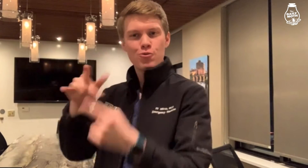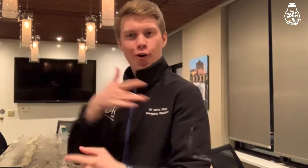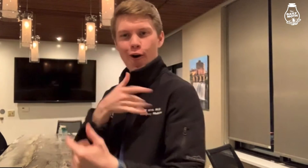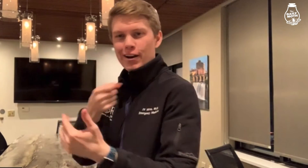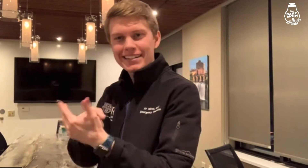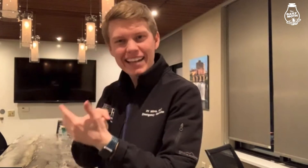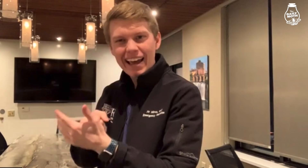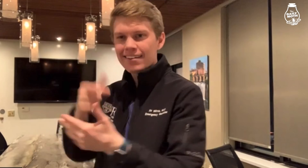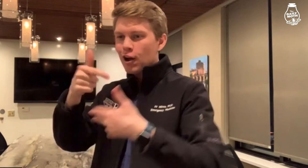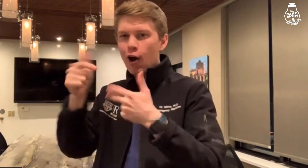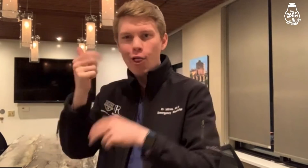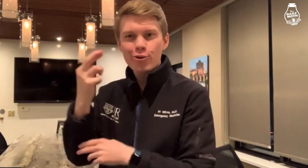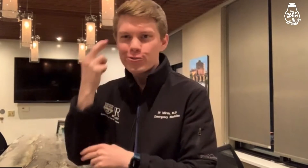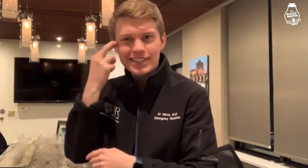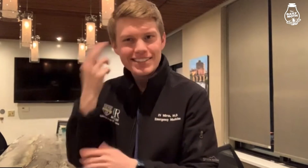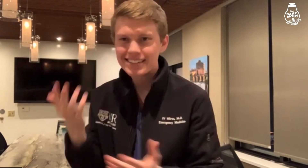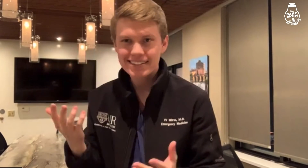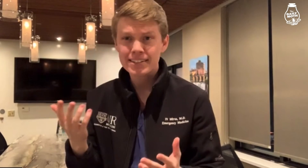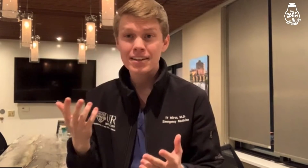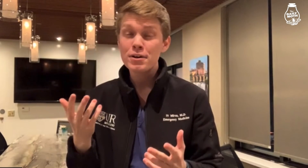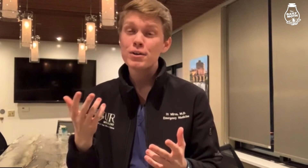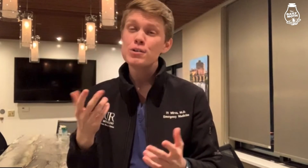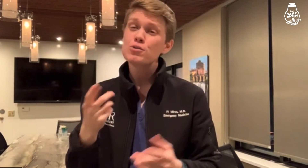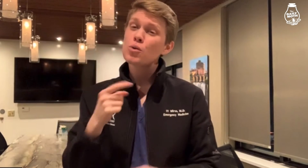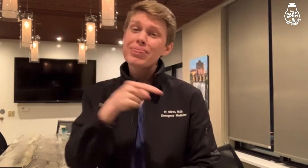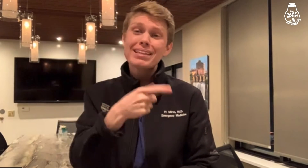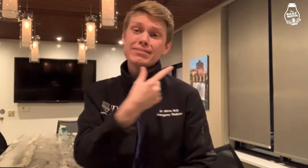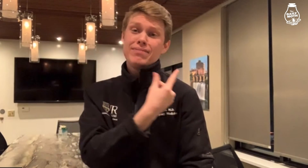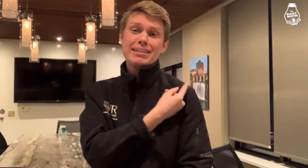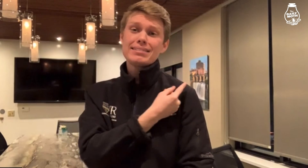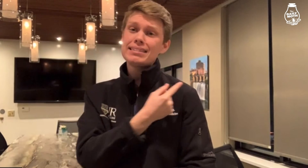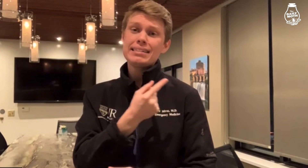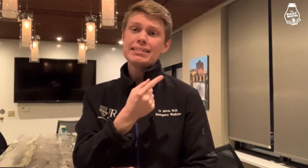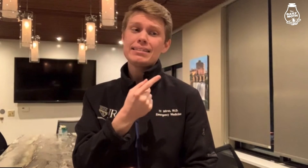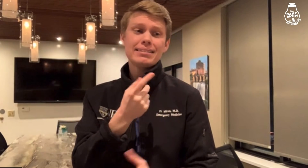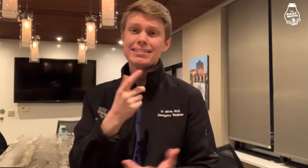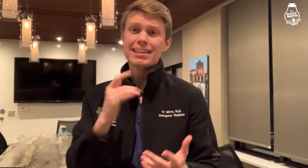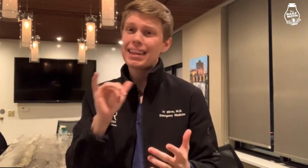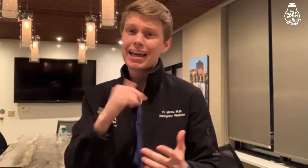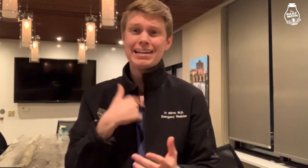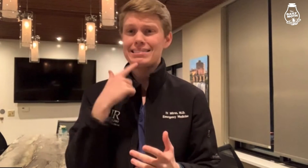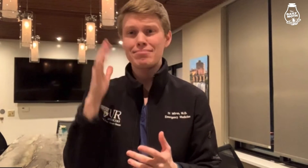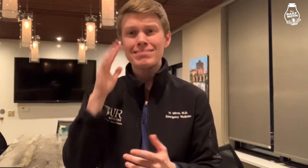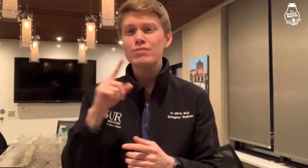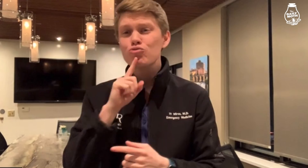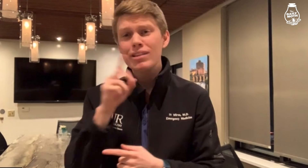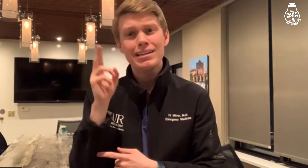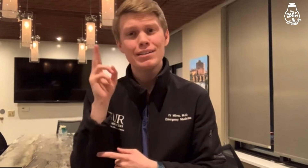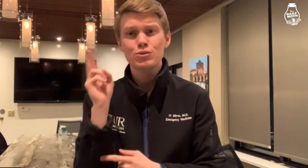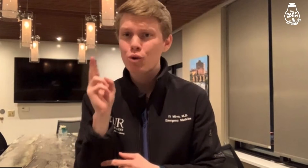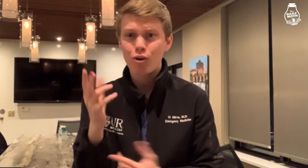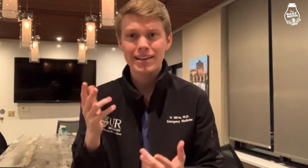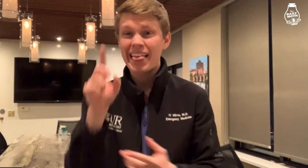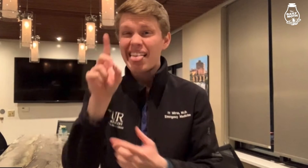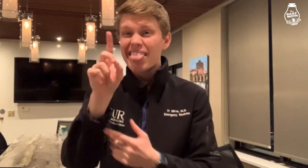It had to do with a heart attack or other factors. So this vaccine is, like I said earlier, historic.